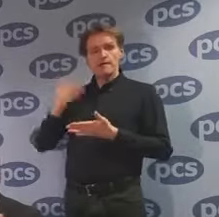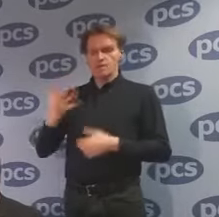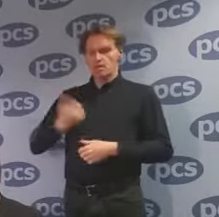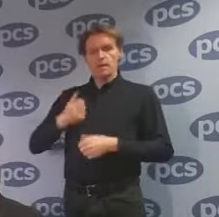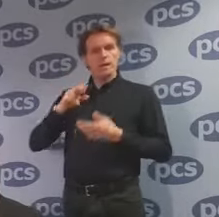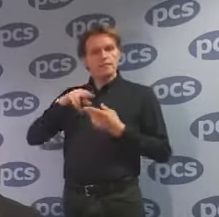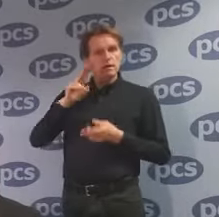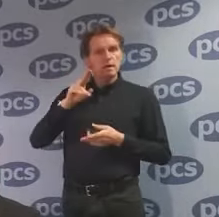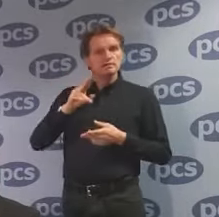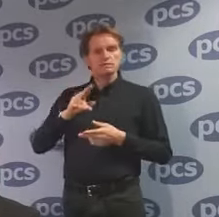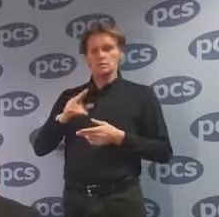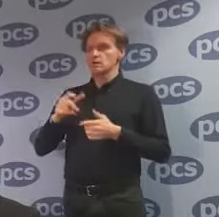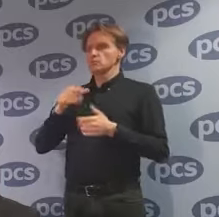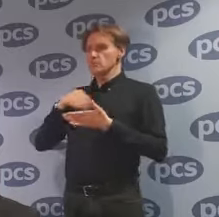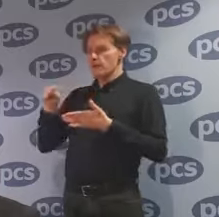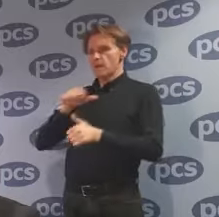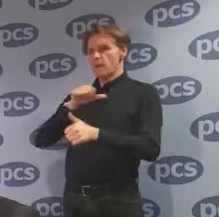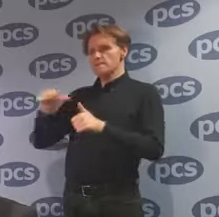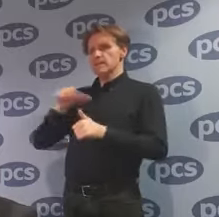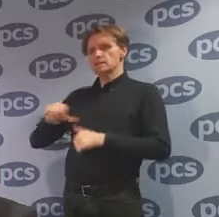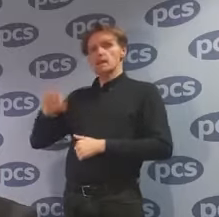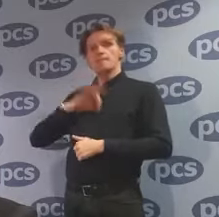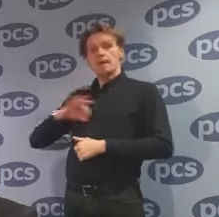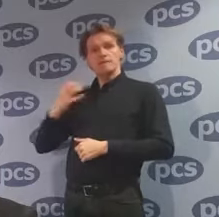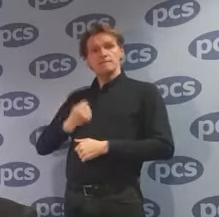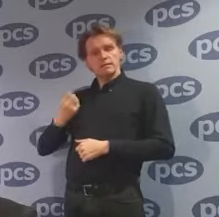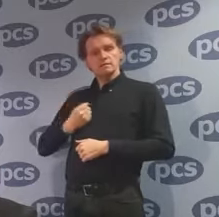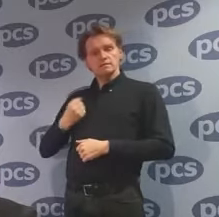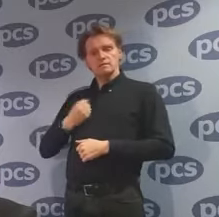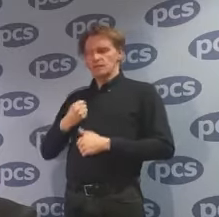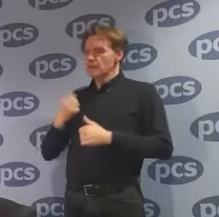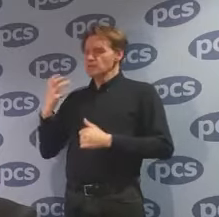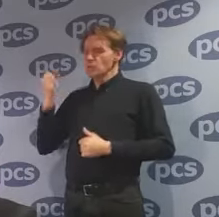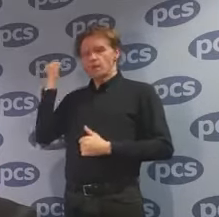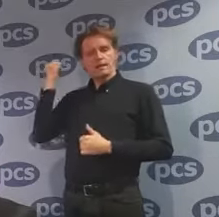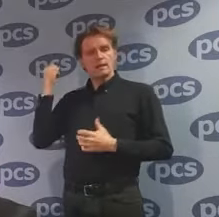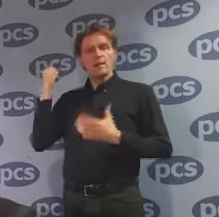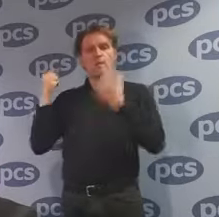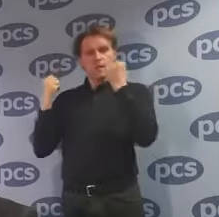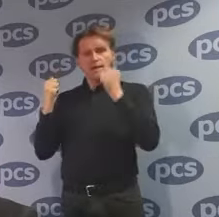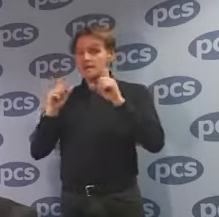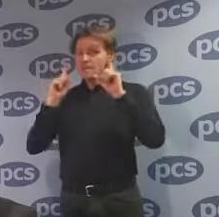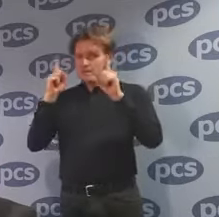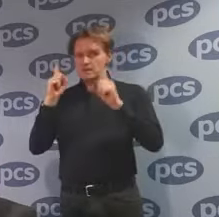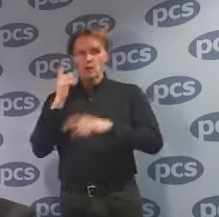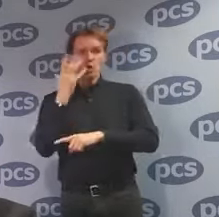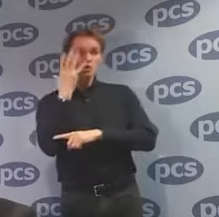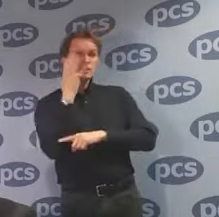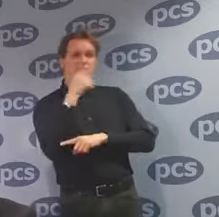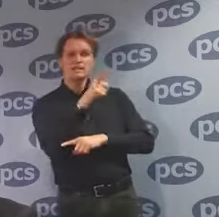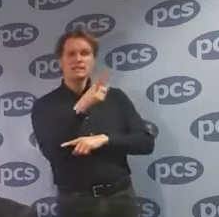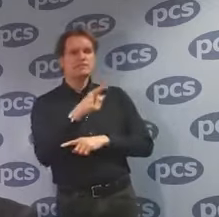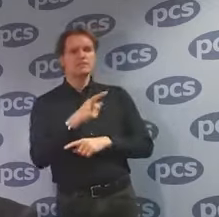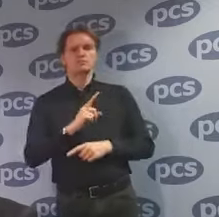better benefit system and for better public services it's a win-win but the Tories are not interested in a win-win what they want is to cut jobs,